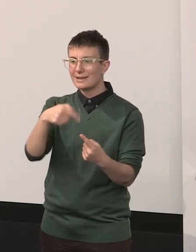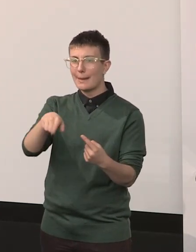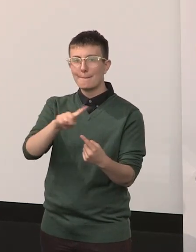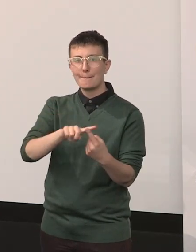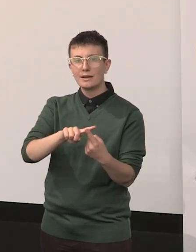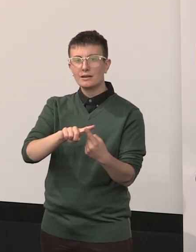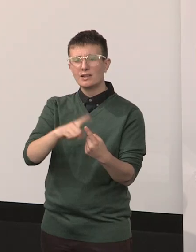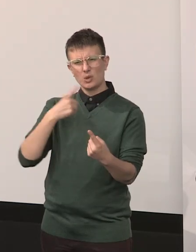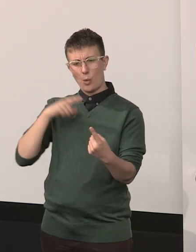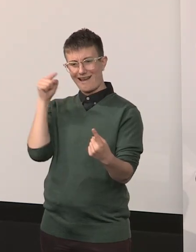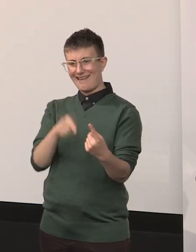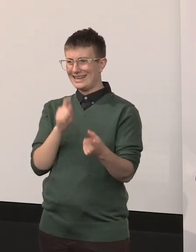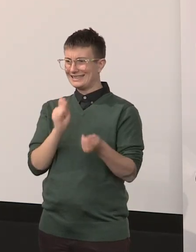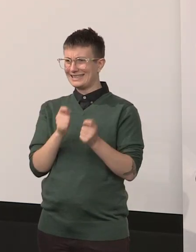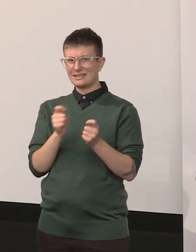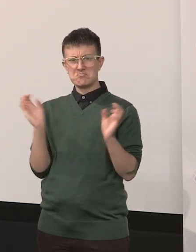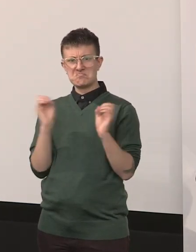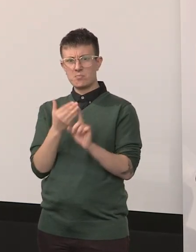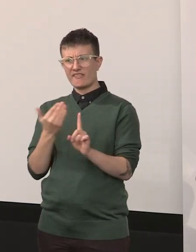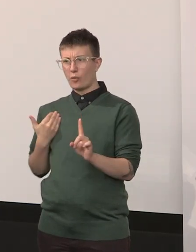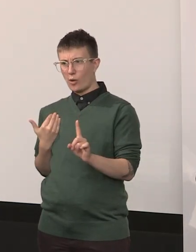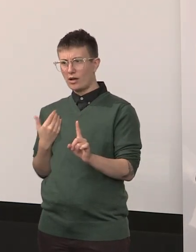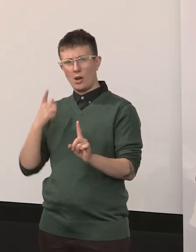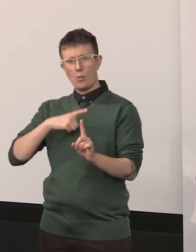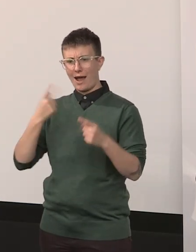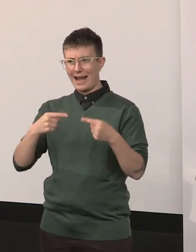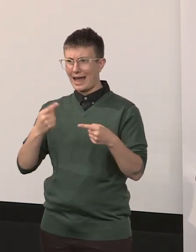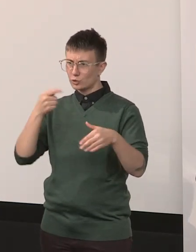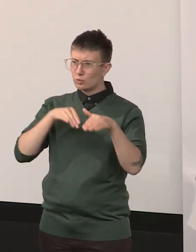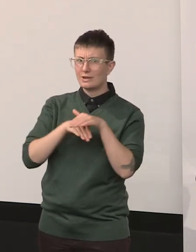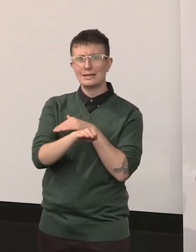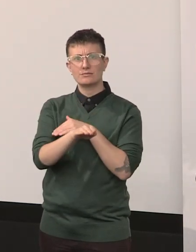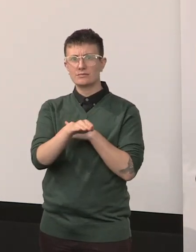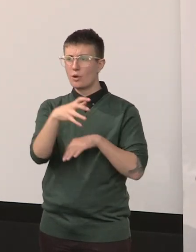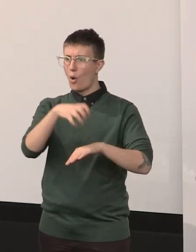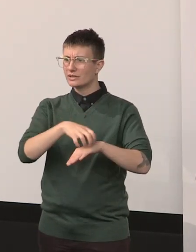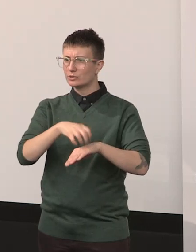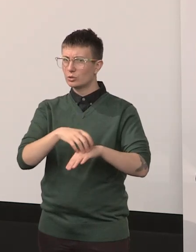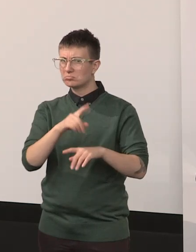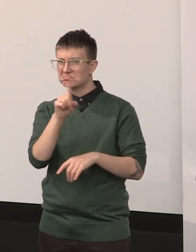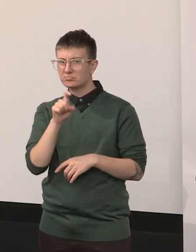this person allowed out of quarantine early? Were they tested and how long had they